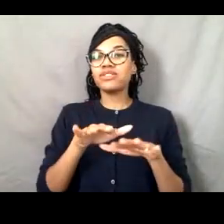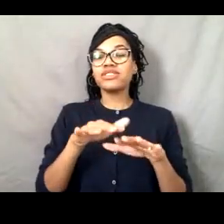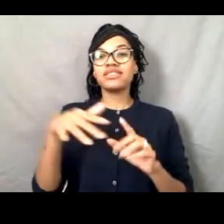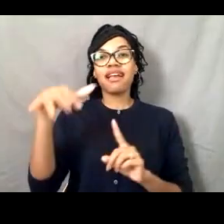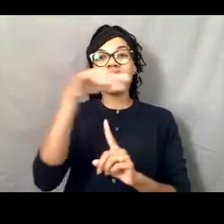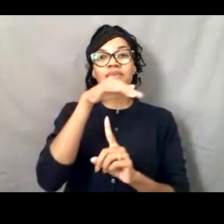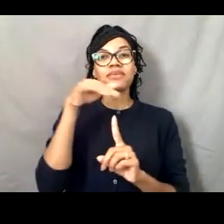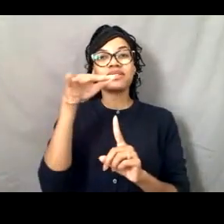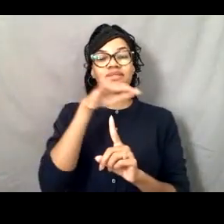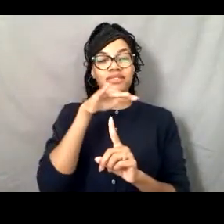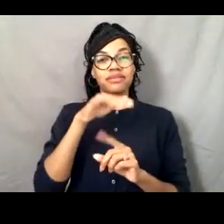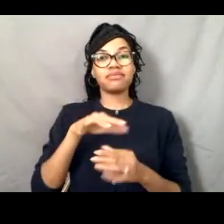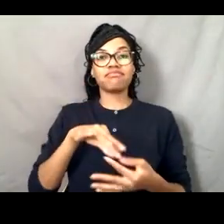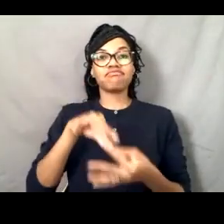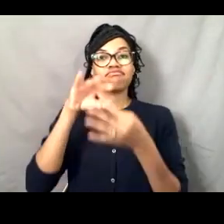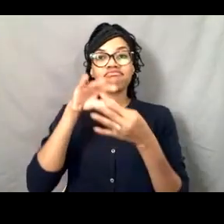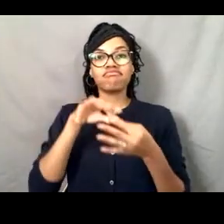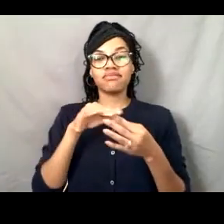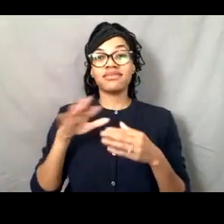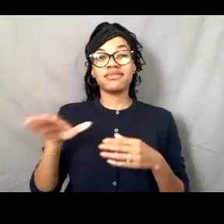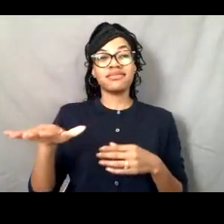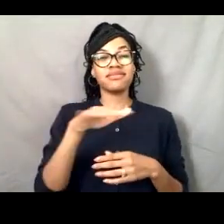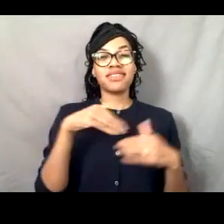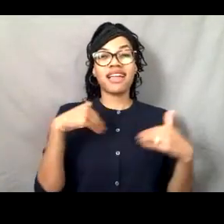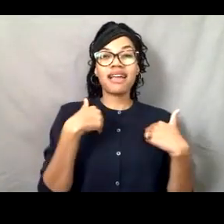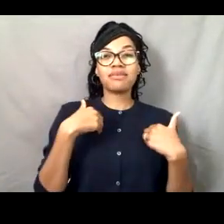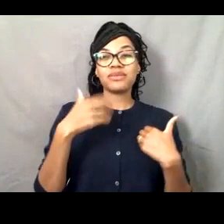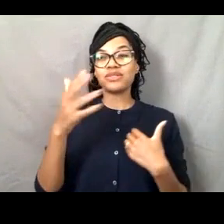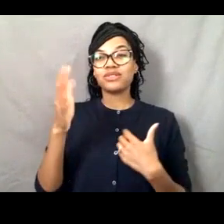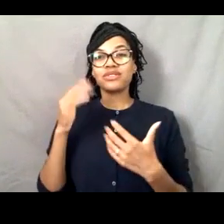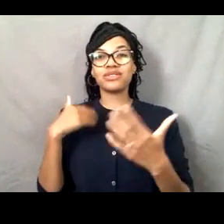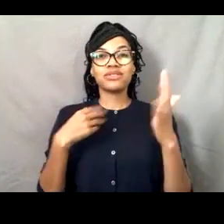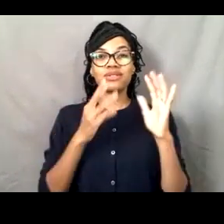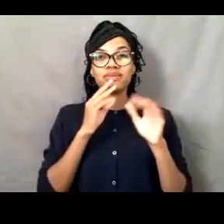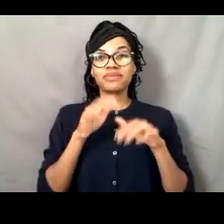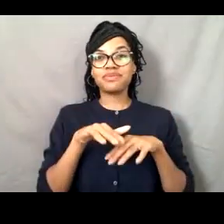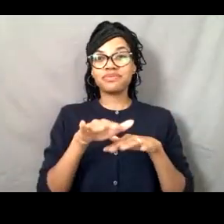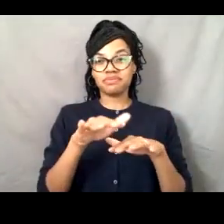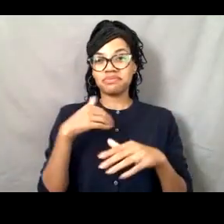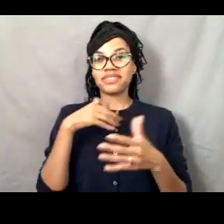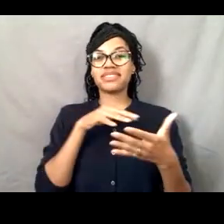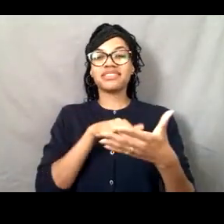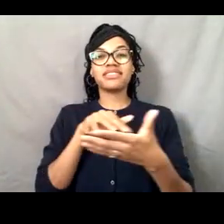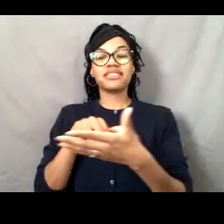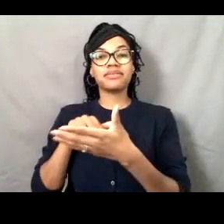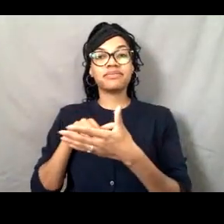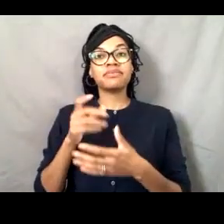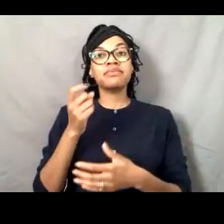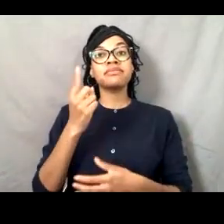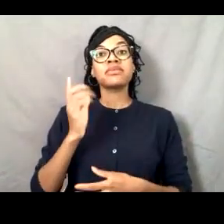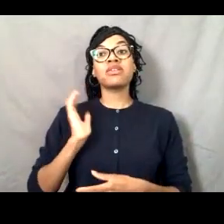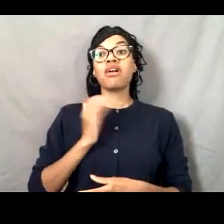from weather, to ocean, to the animals that live around us. All of our speakers worked for some part of NOAA or work in partnership with NOAA.